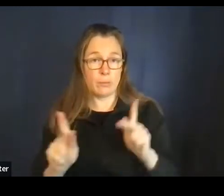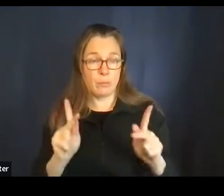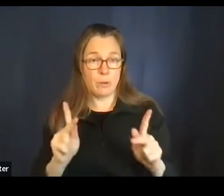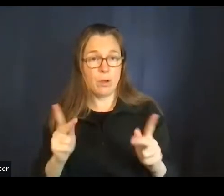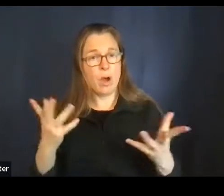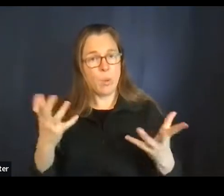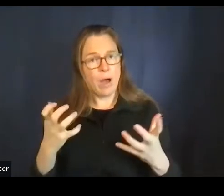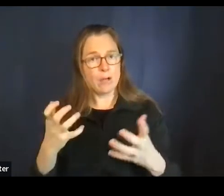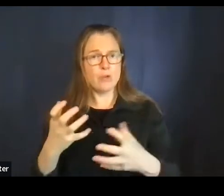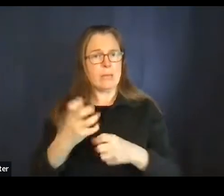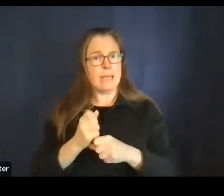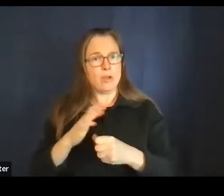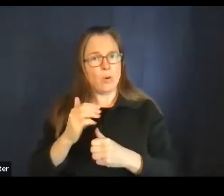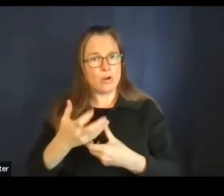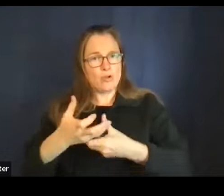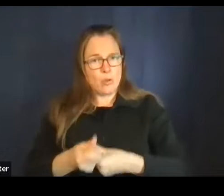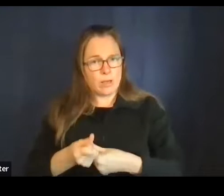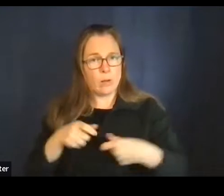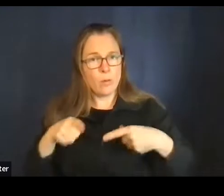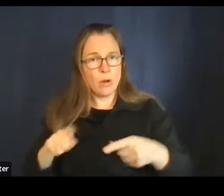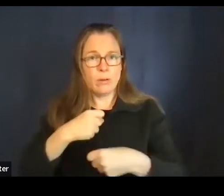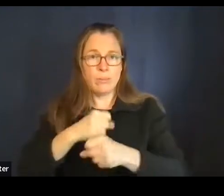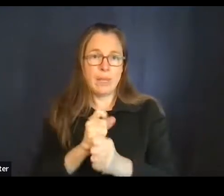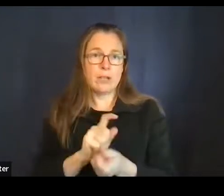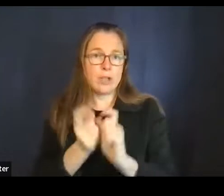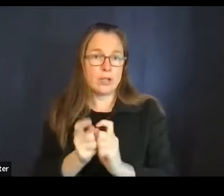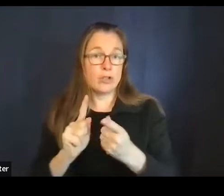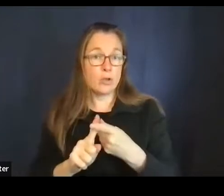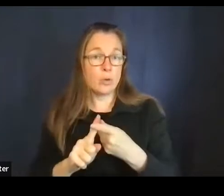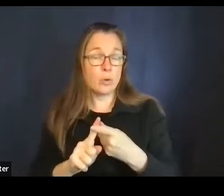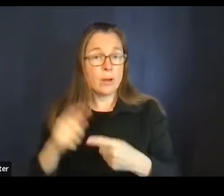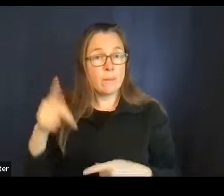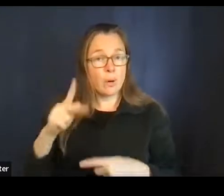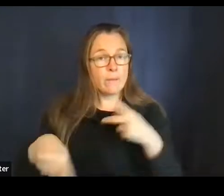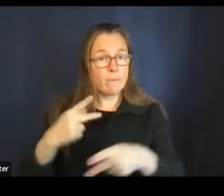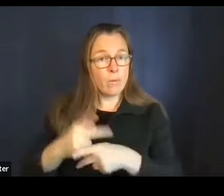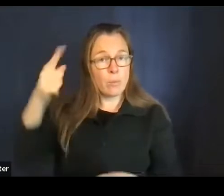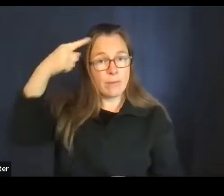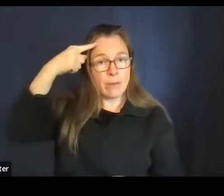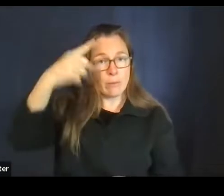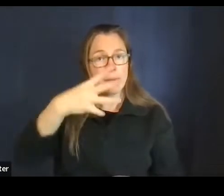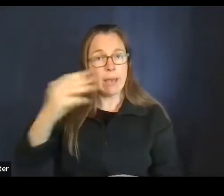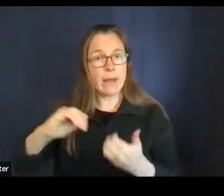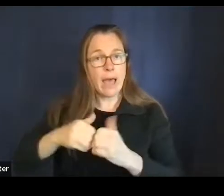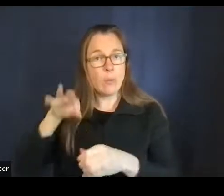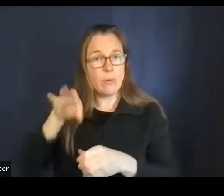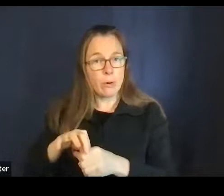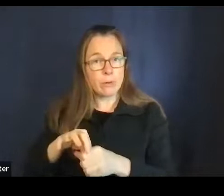as we make changes to Portland's form of government and election methods. The opportunity in front of us is remarkable.